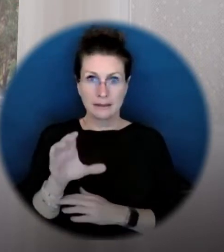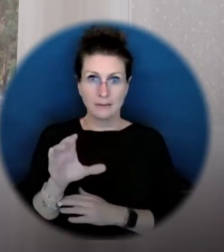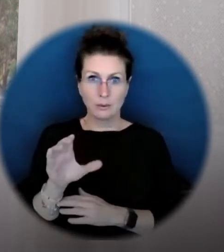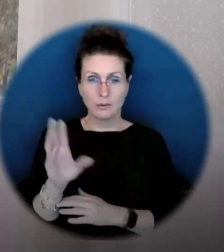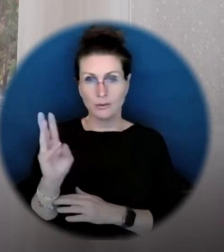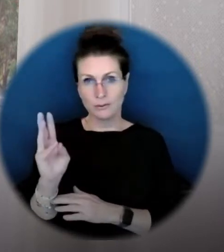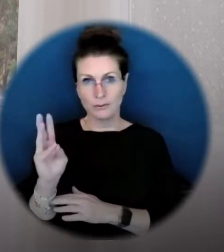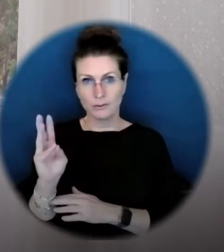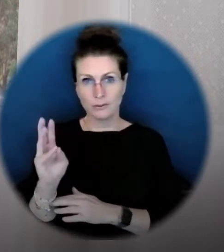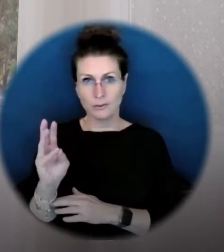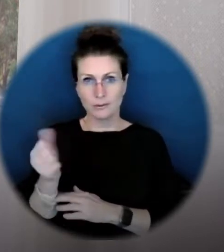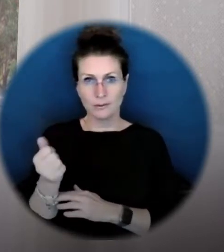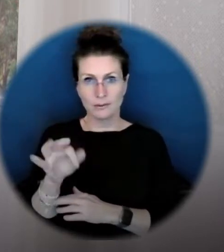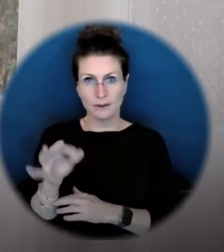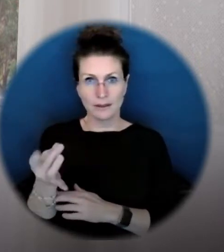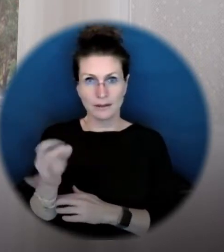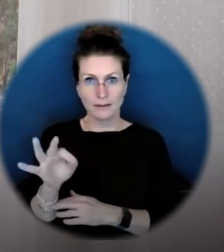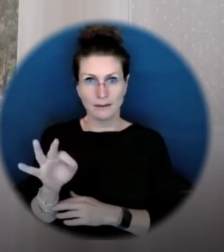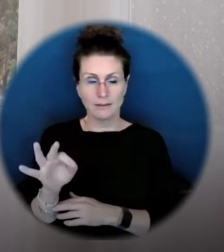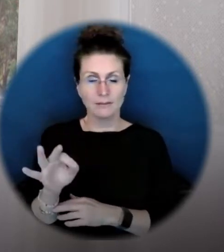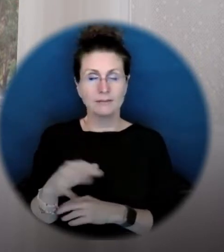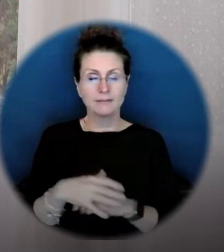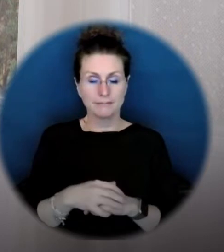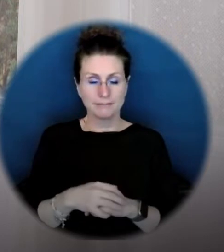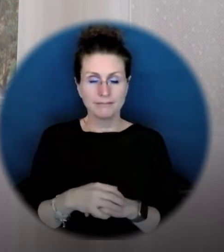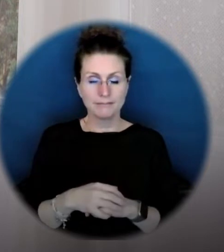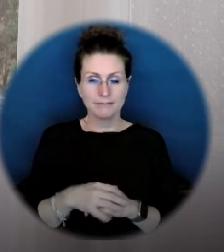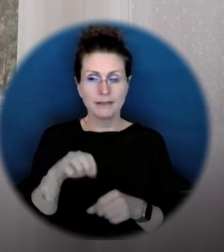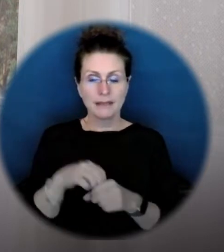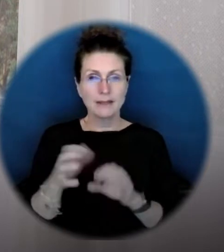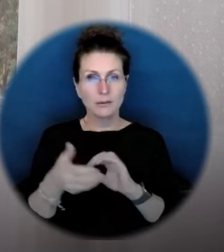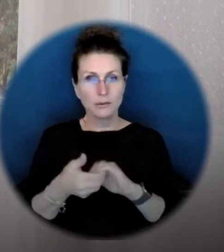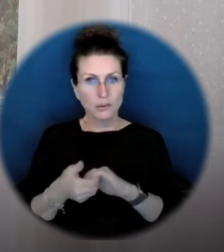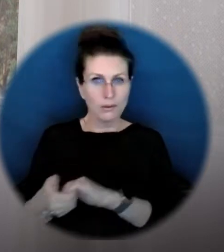And in solidarity, I am letting you know